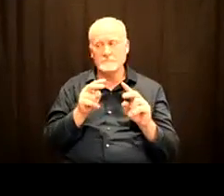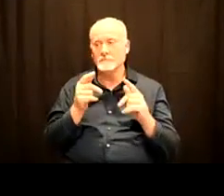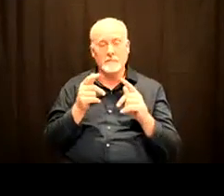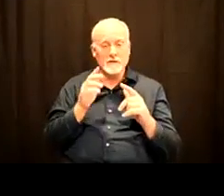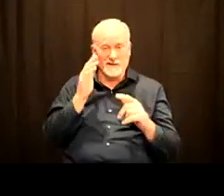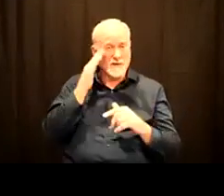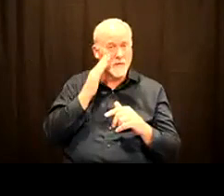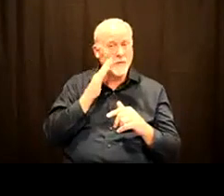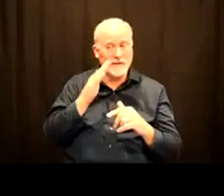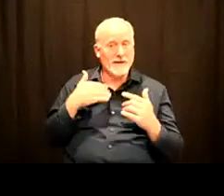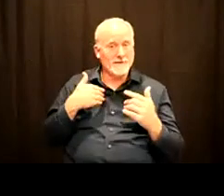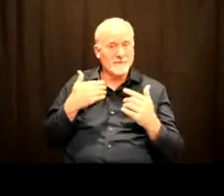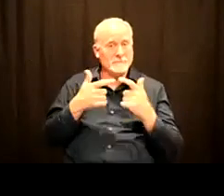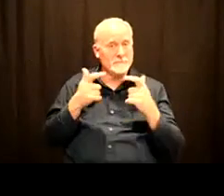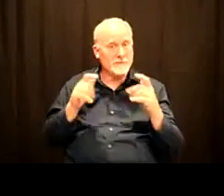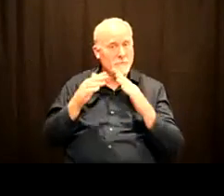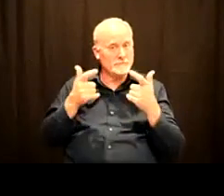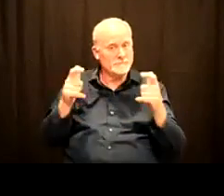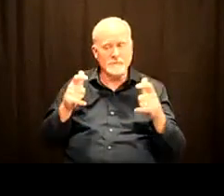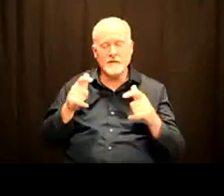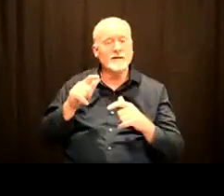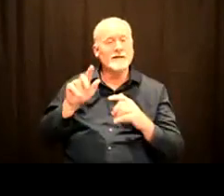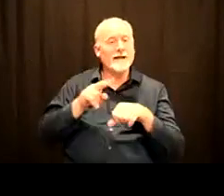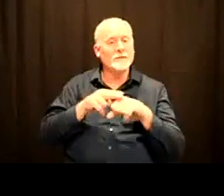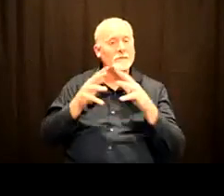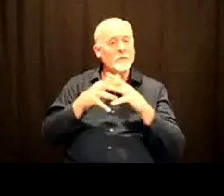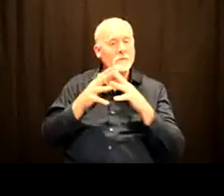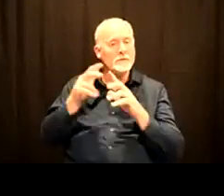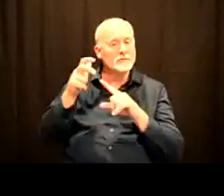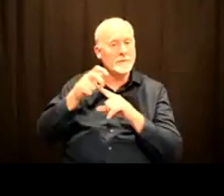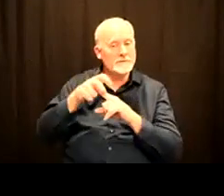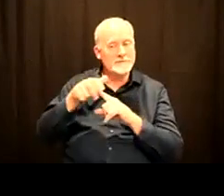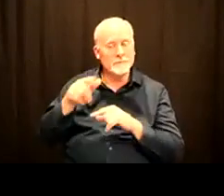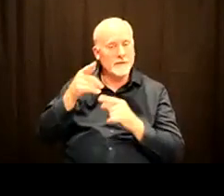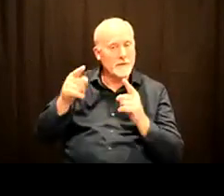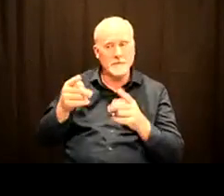happening there's a national football championship and people may get together and have small social